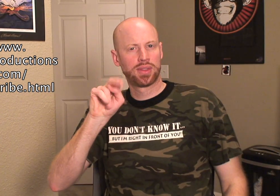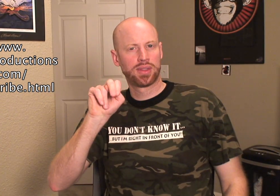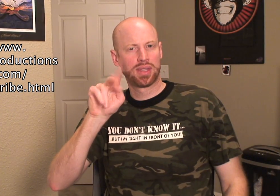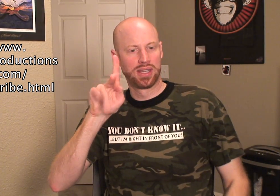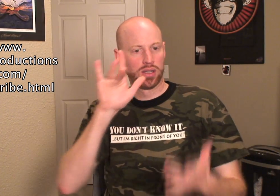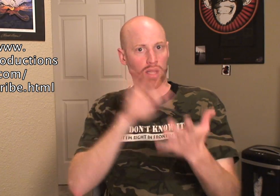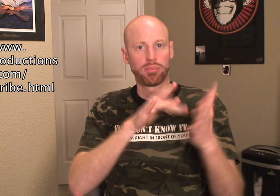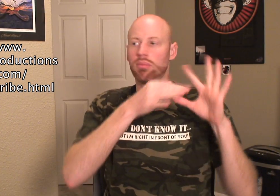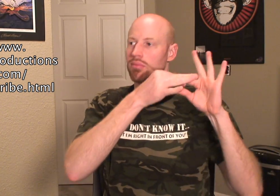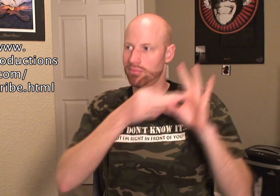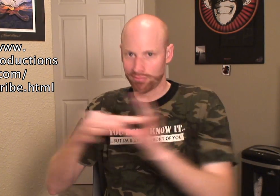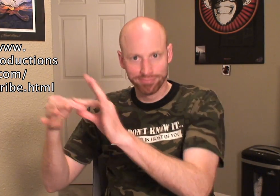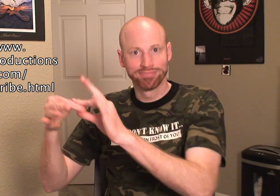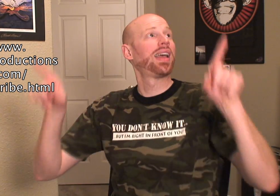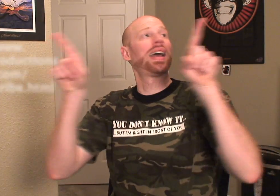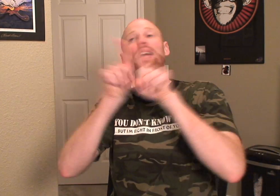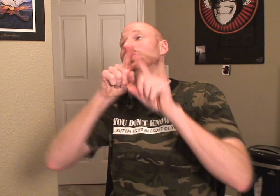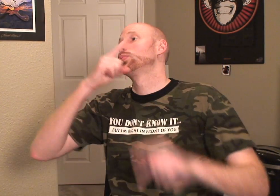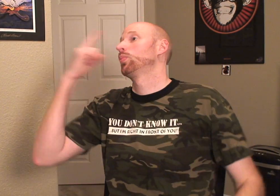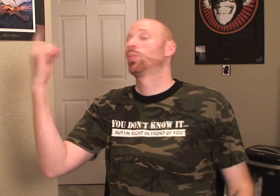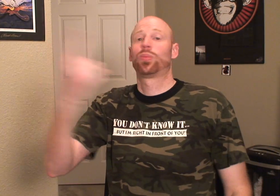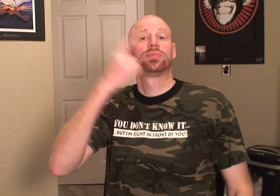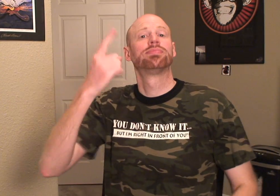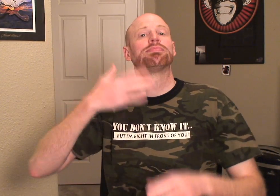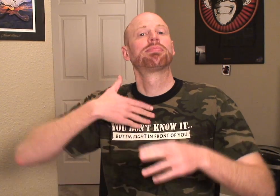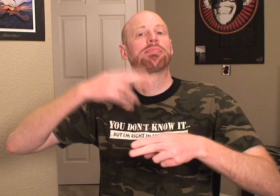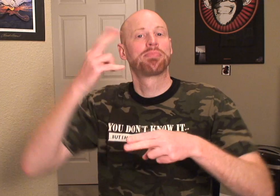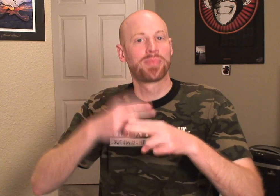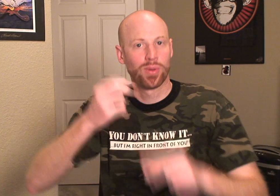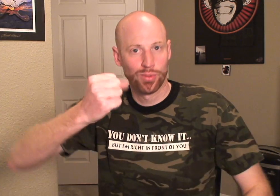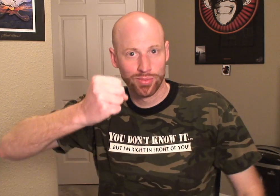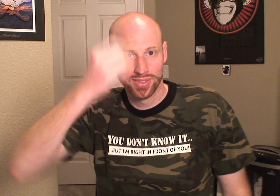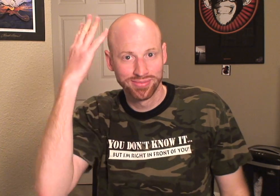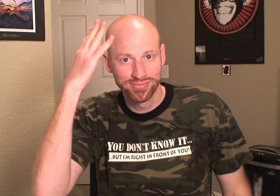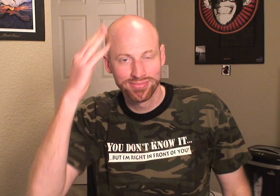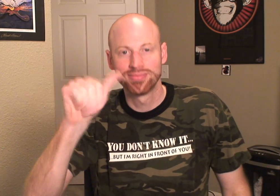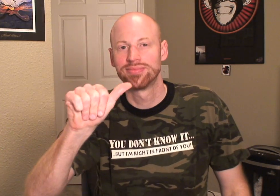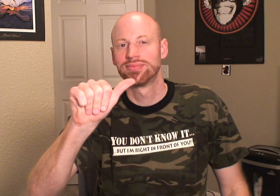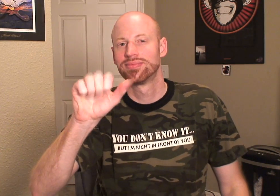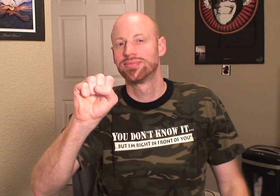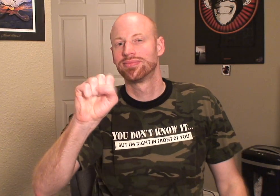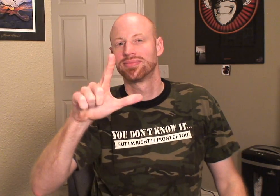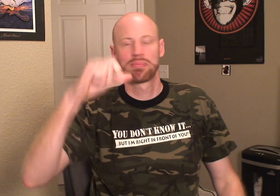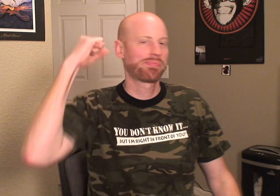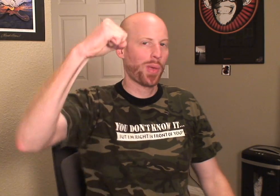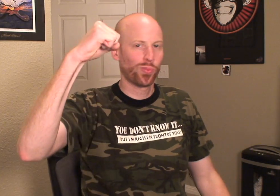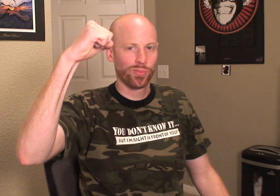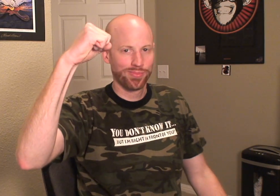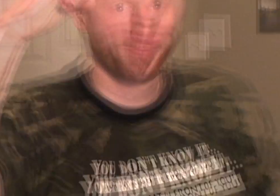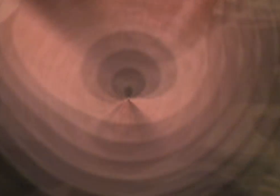in the description below this video. As always, my name's Awti; ASL Power!